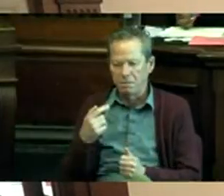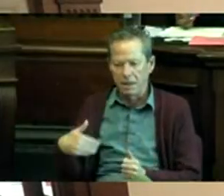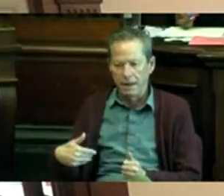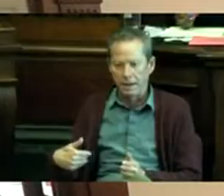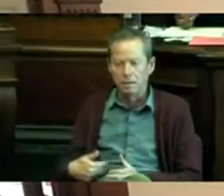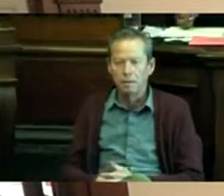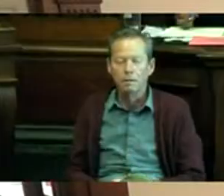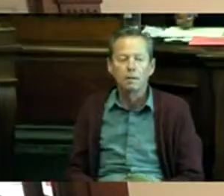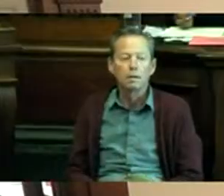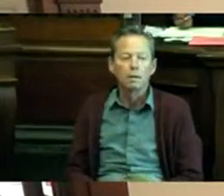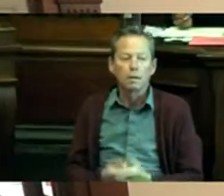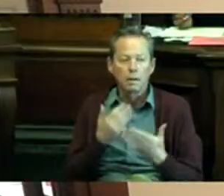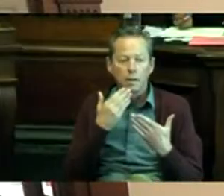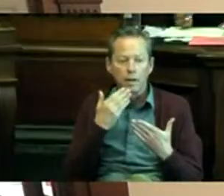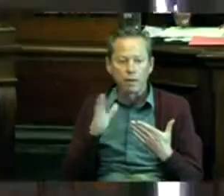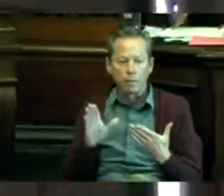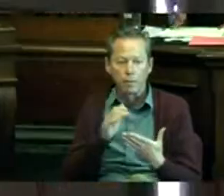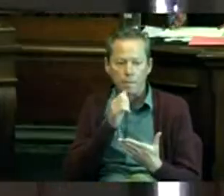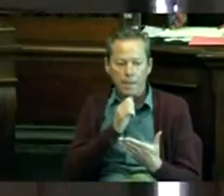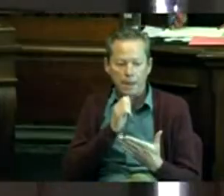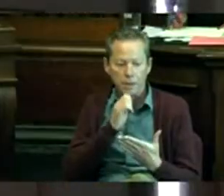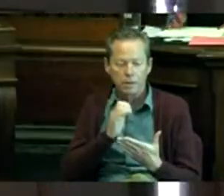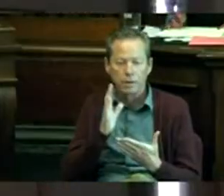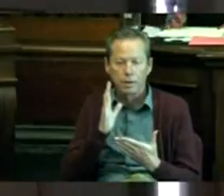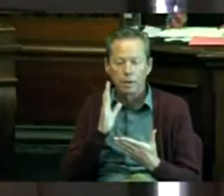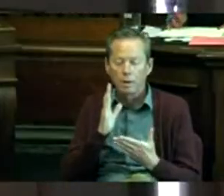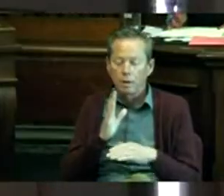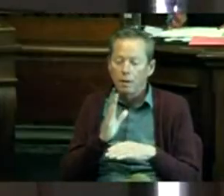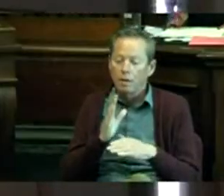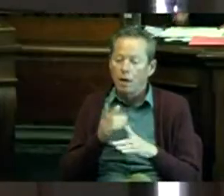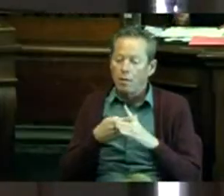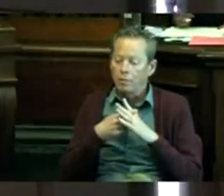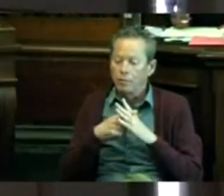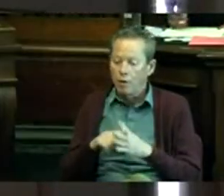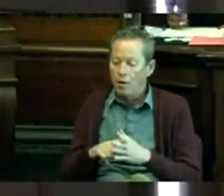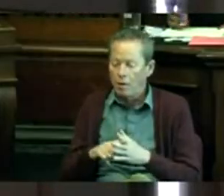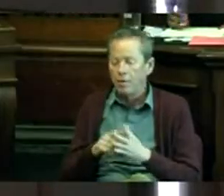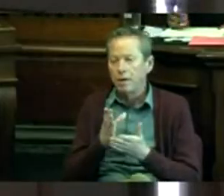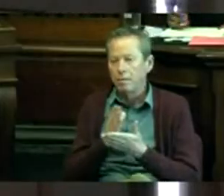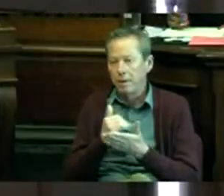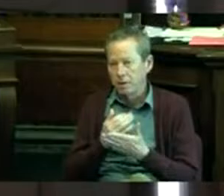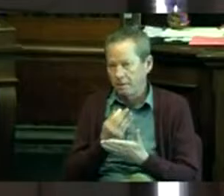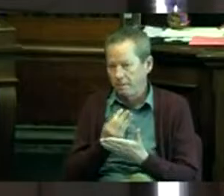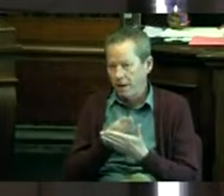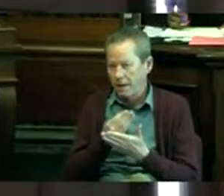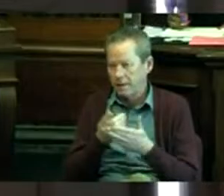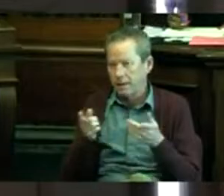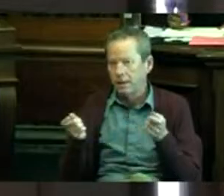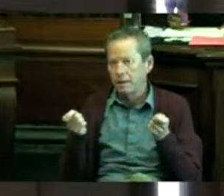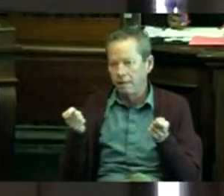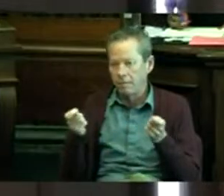Okay. Good afternoon everyone. My apologies for running a few minutes late. Thanks for your